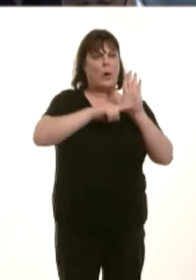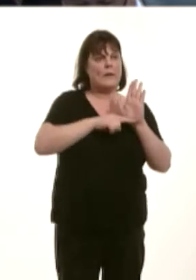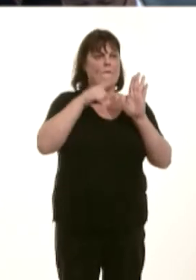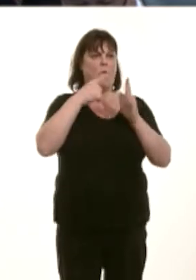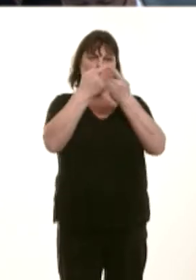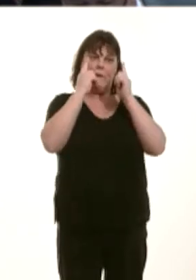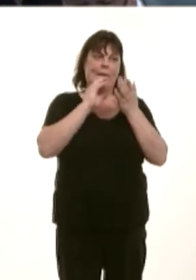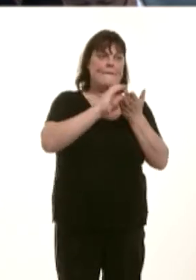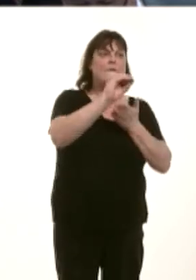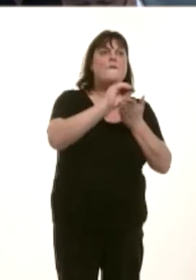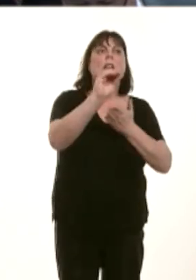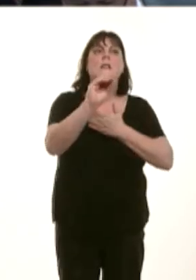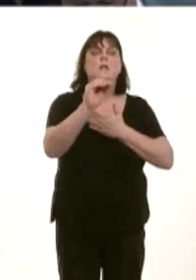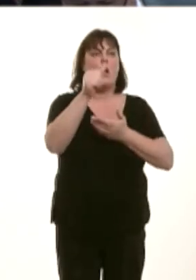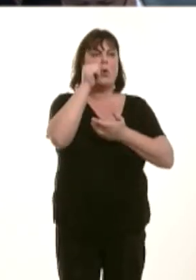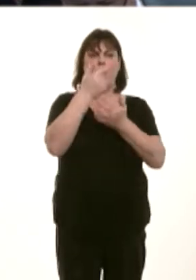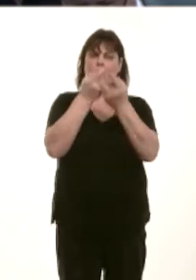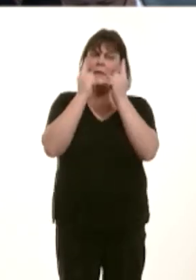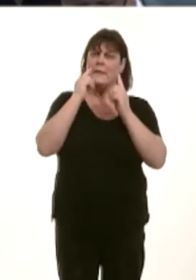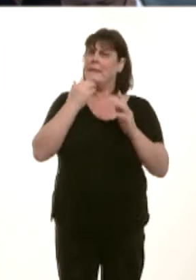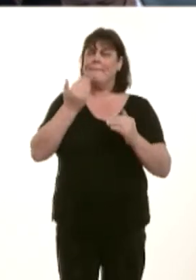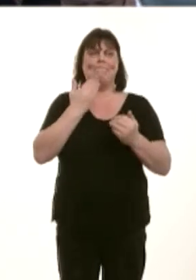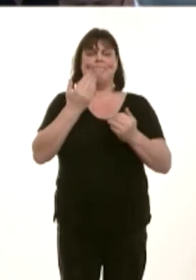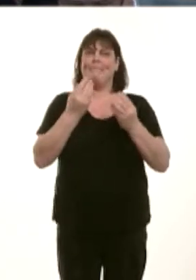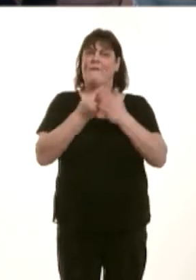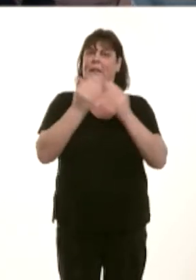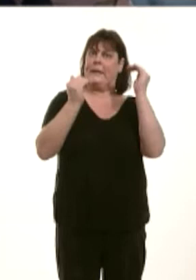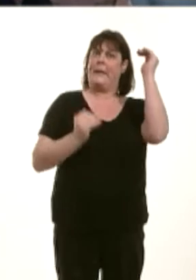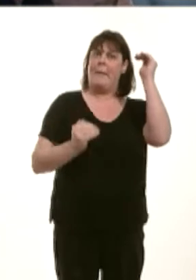in Wales were complaining that there was a funding gap of £64 million or £65 million.